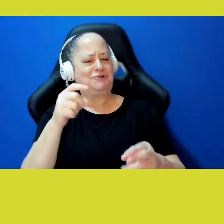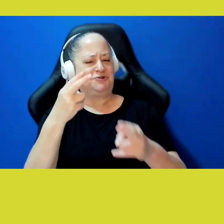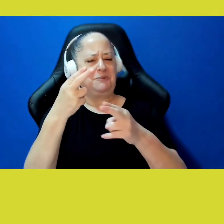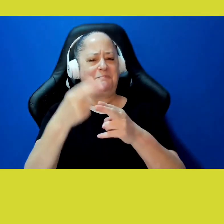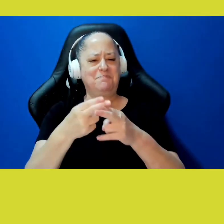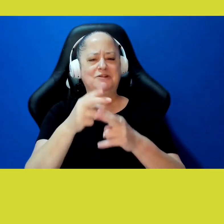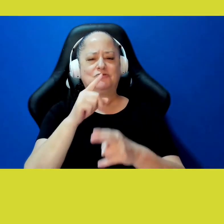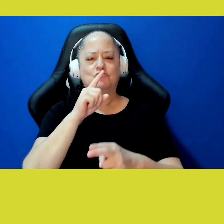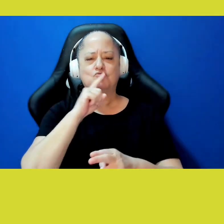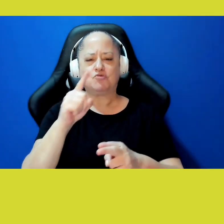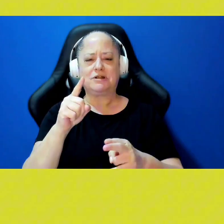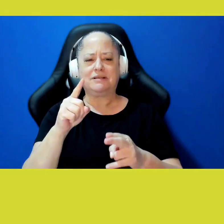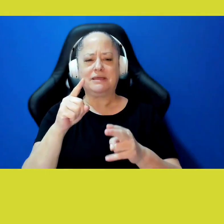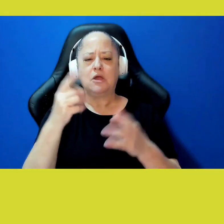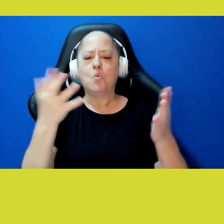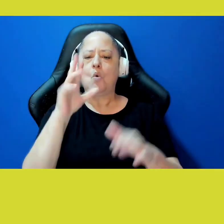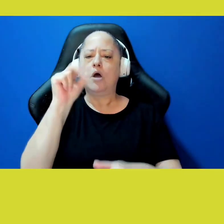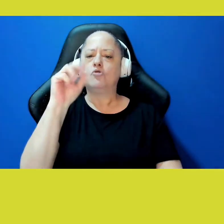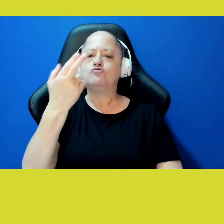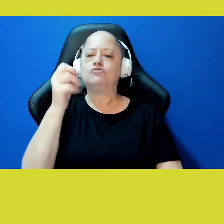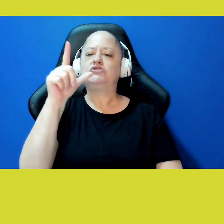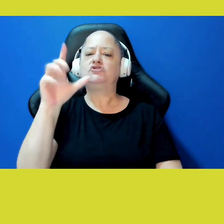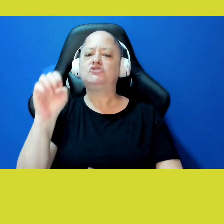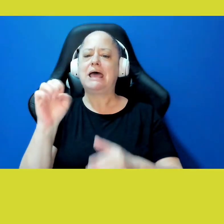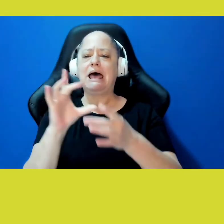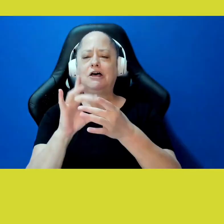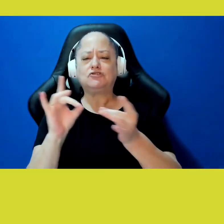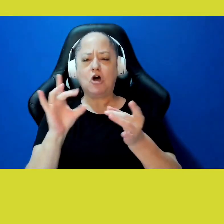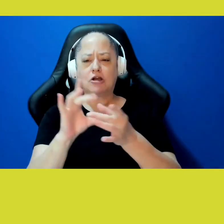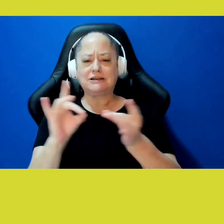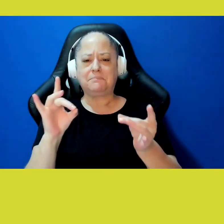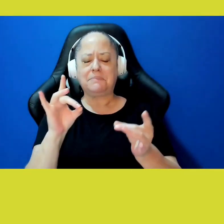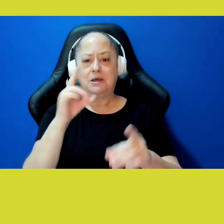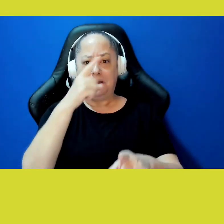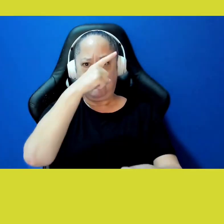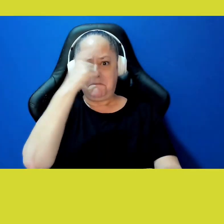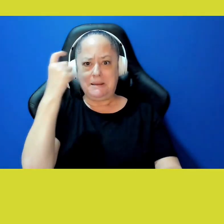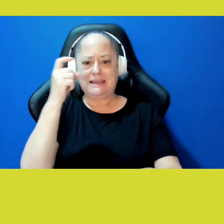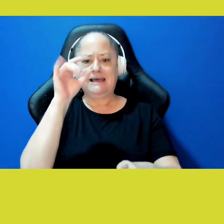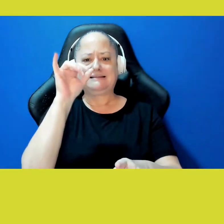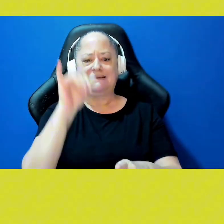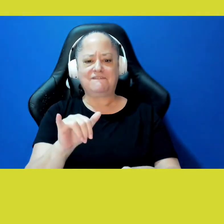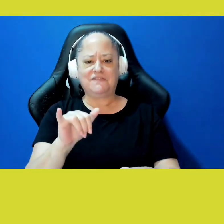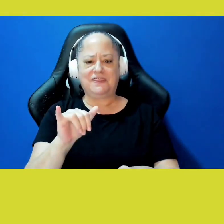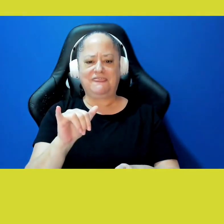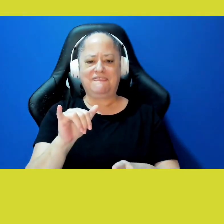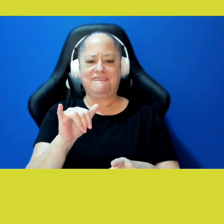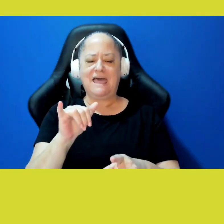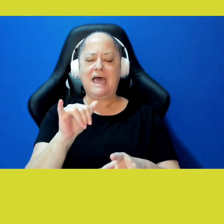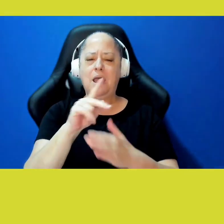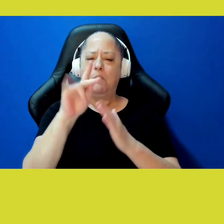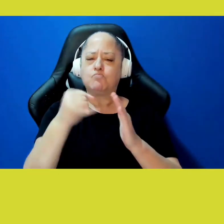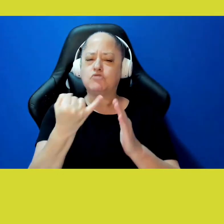what Rachelle talked about. Because of that creaming because for so long those projects were serving, folks